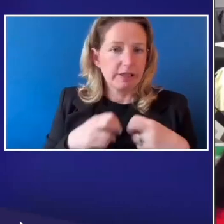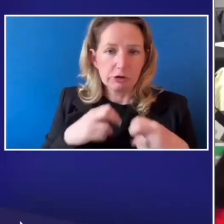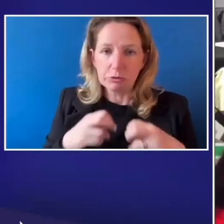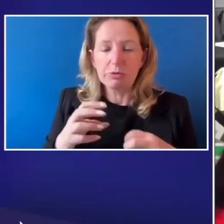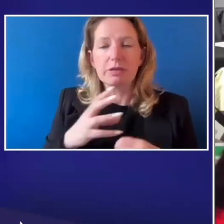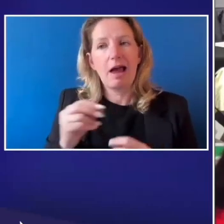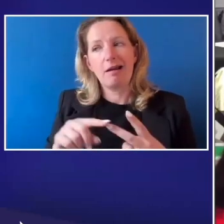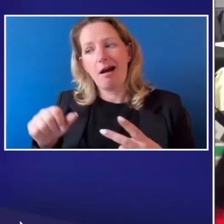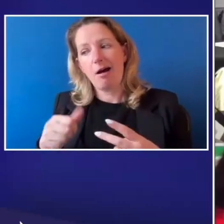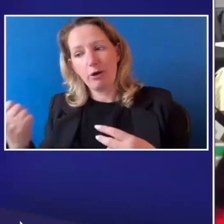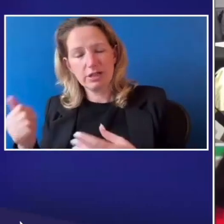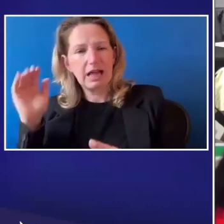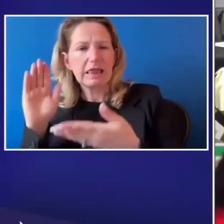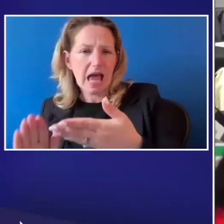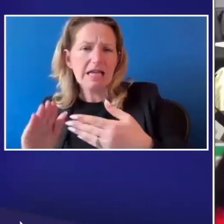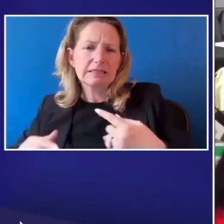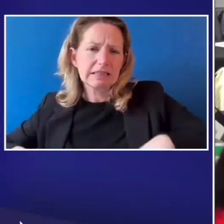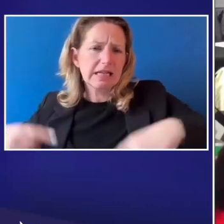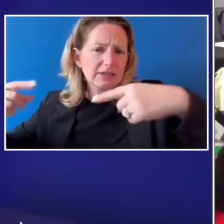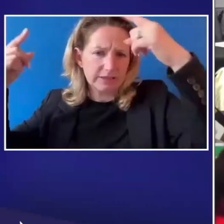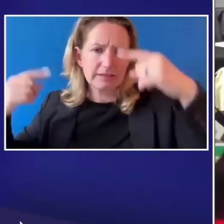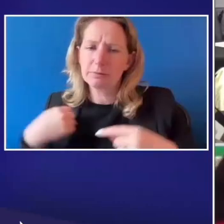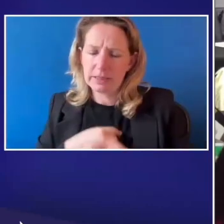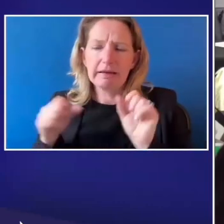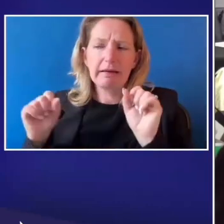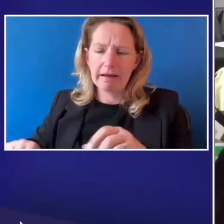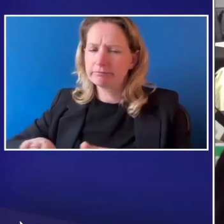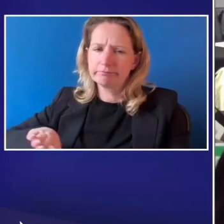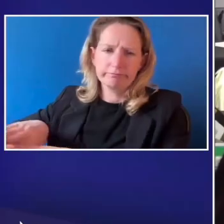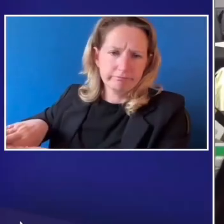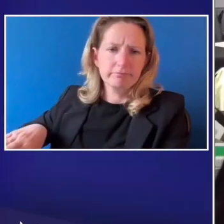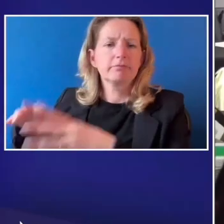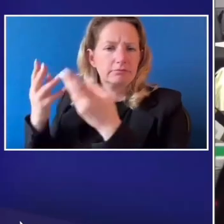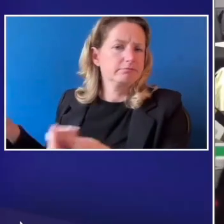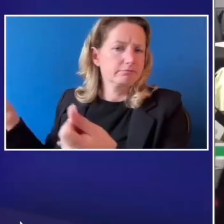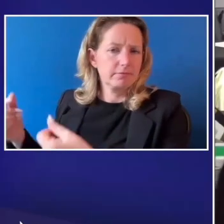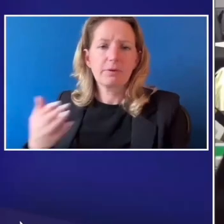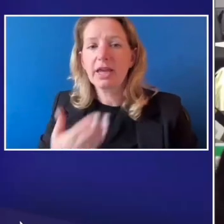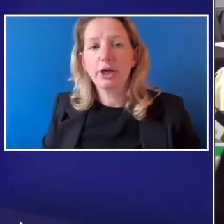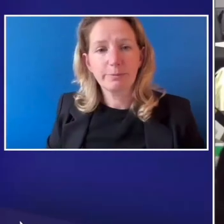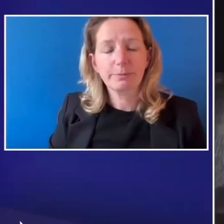issues that are less contentious uh, aside and put a pin in them. So thank you. Thank you.